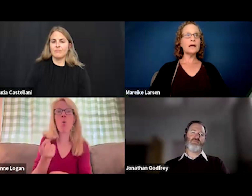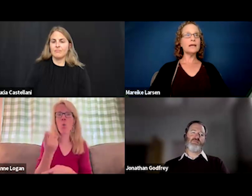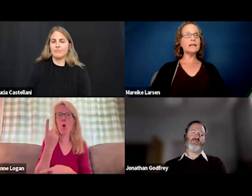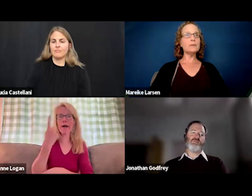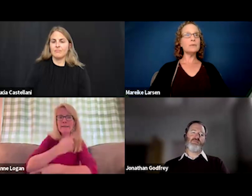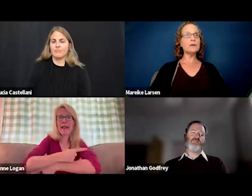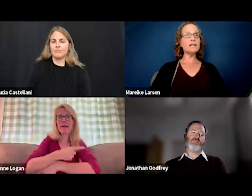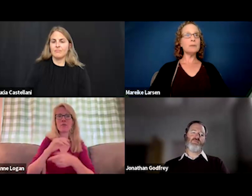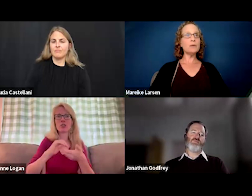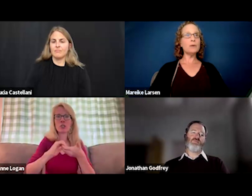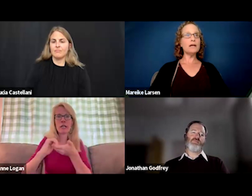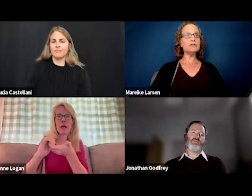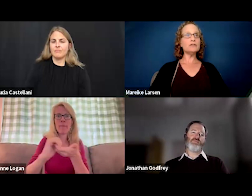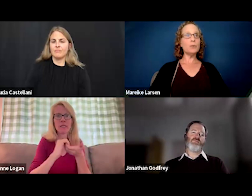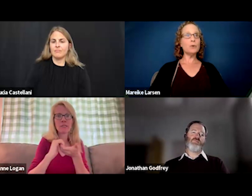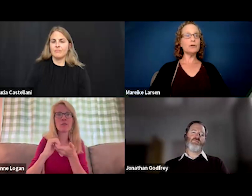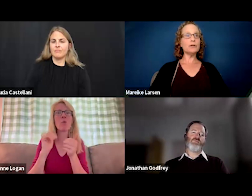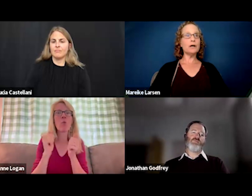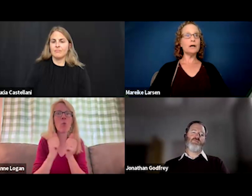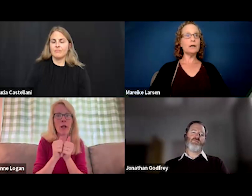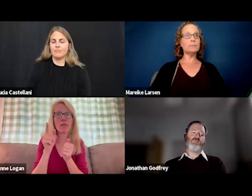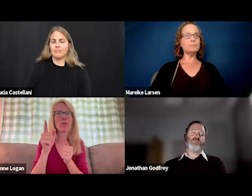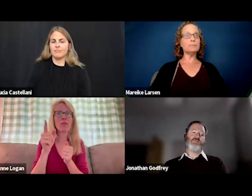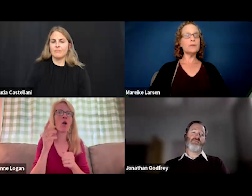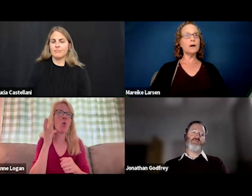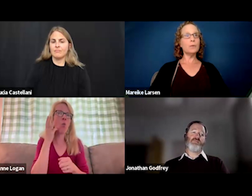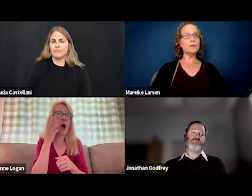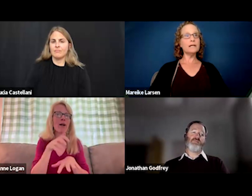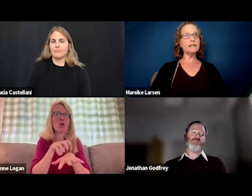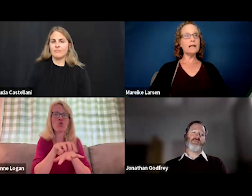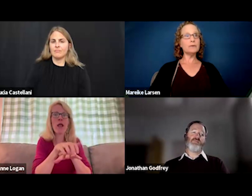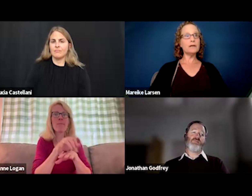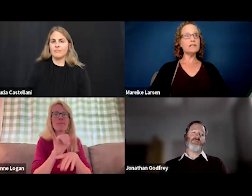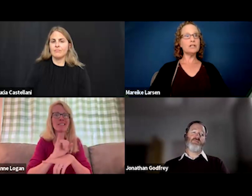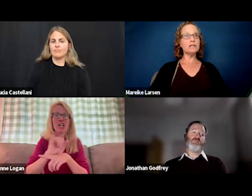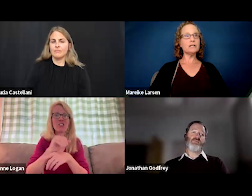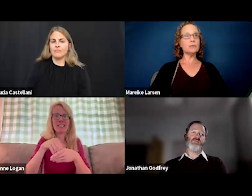And I'm working my way toward a one-day collaboration